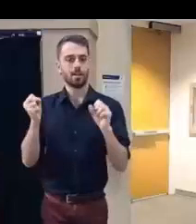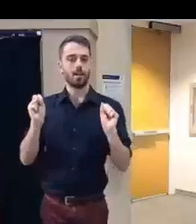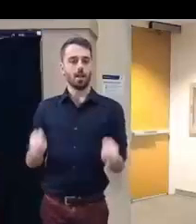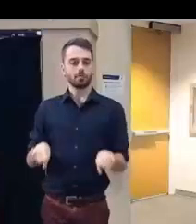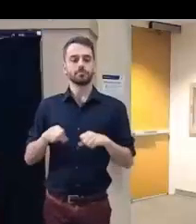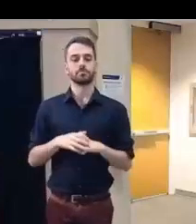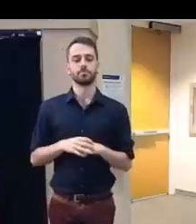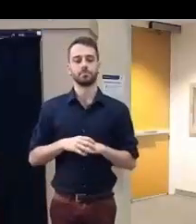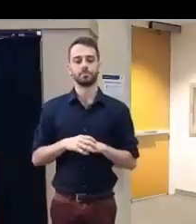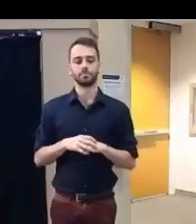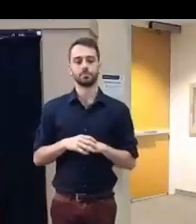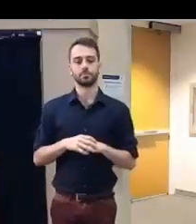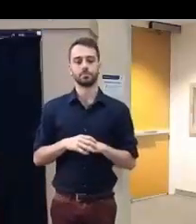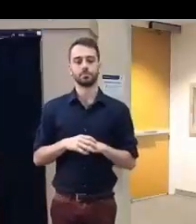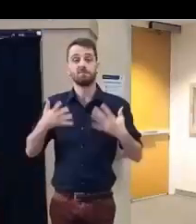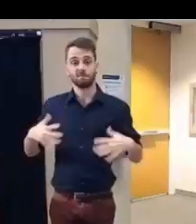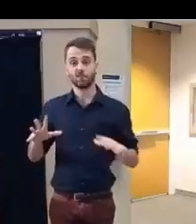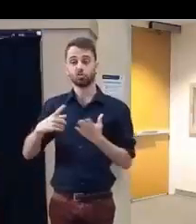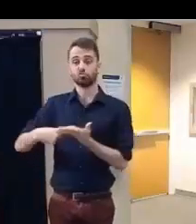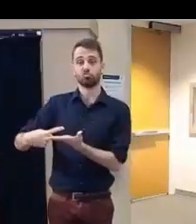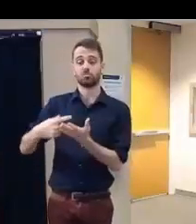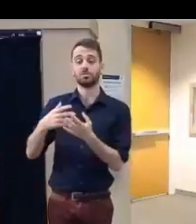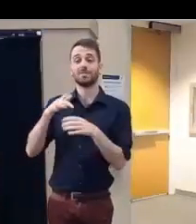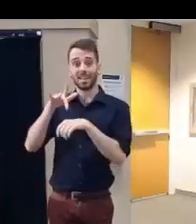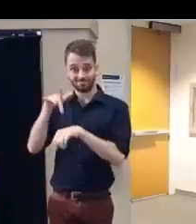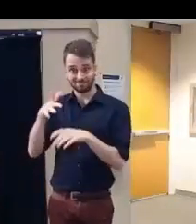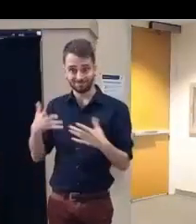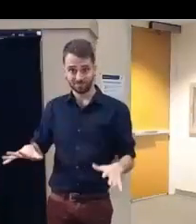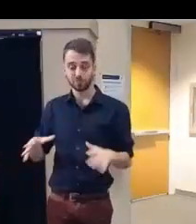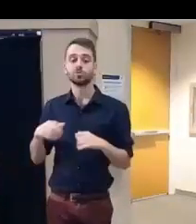Reflections and insights so that's what we do at the beginning of our training year